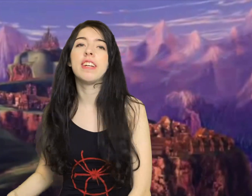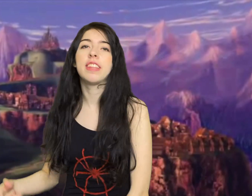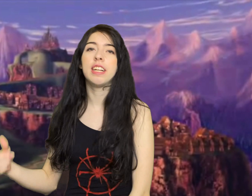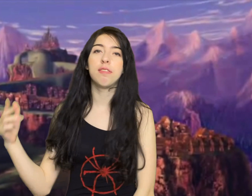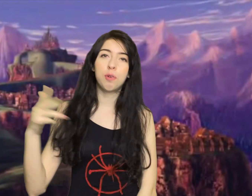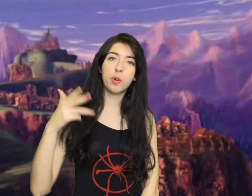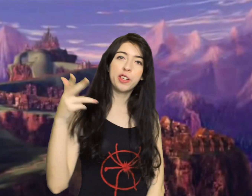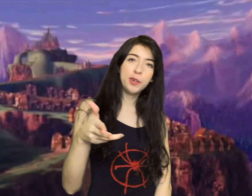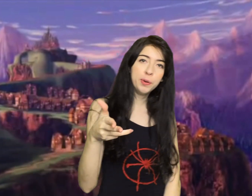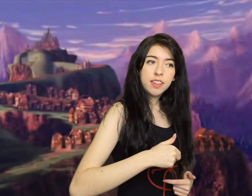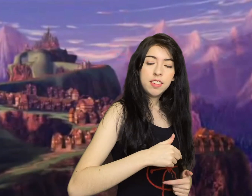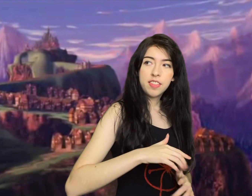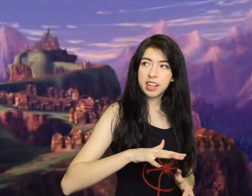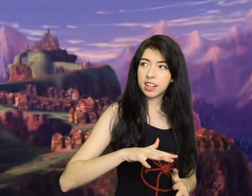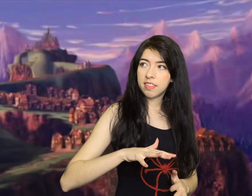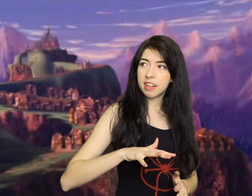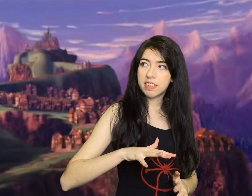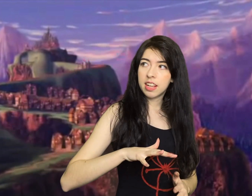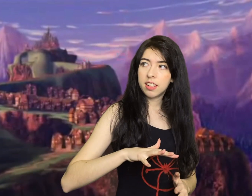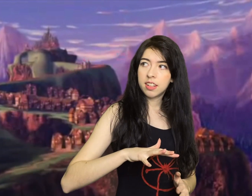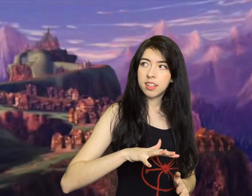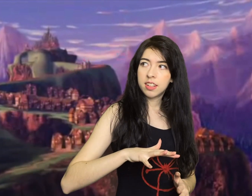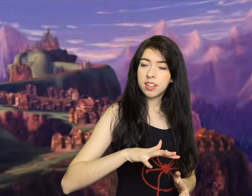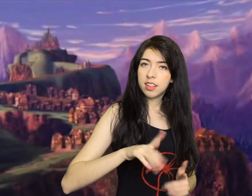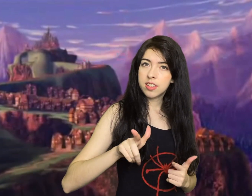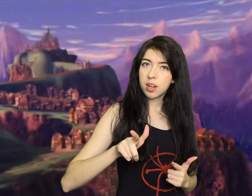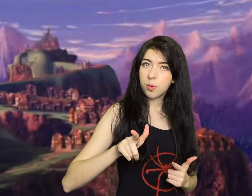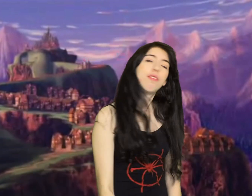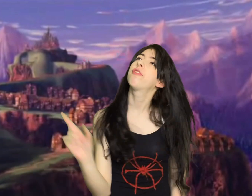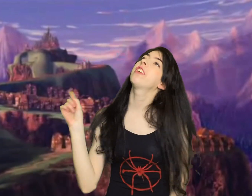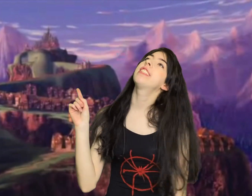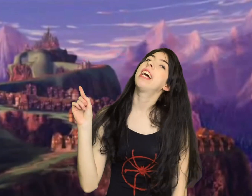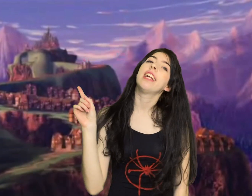thing for you. i think i covered everything let's go. first line